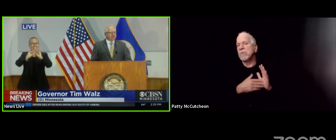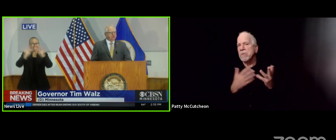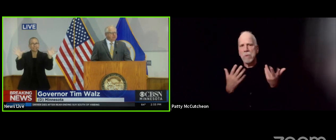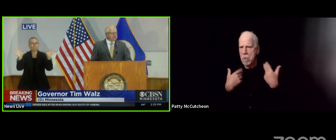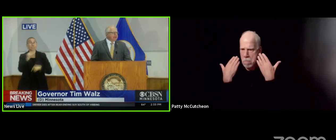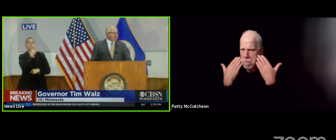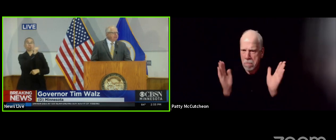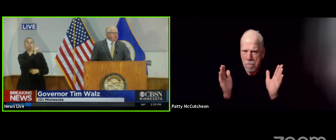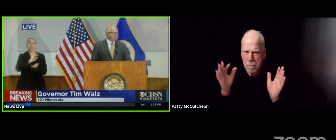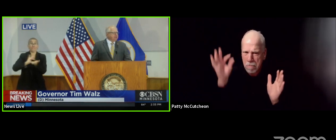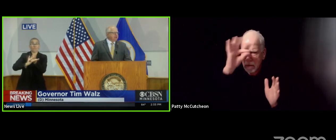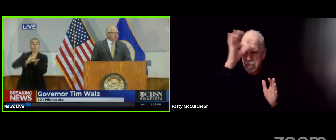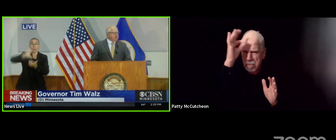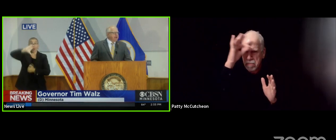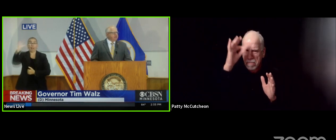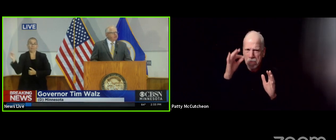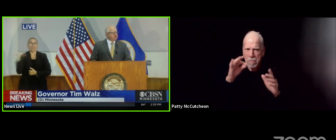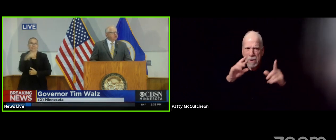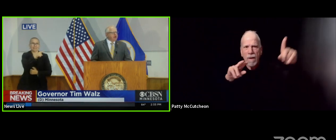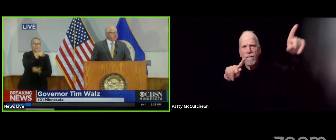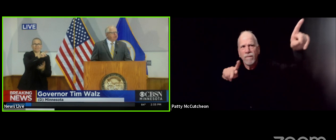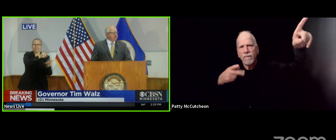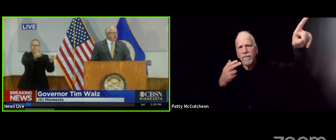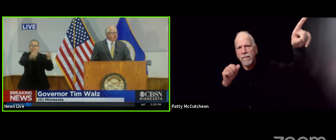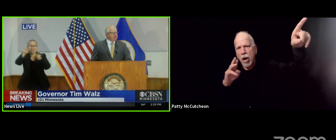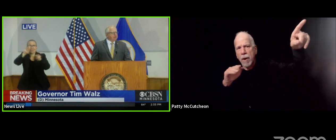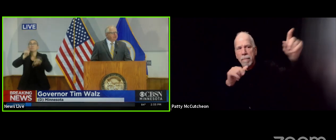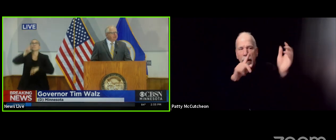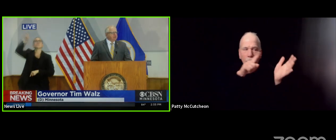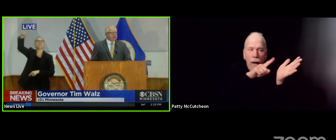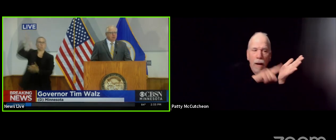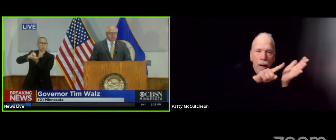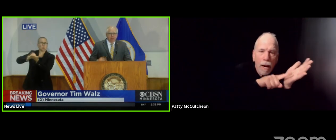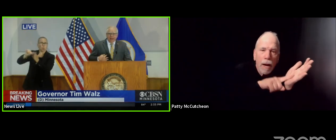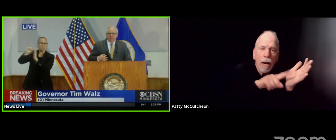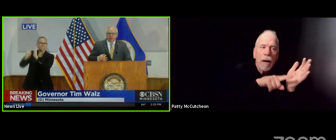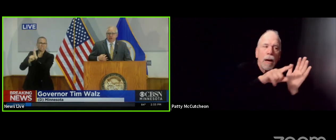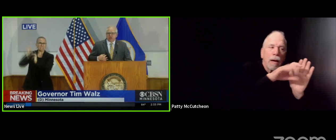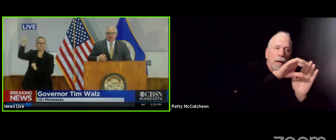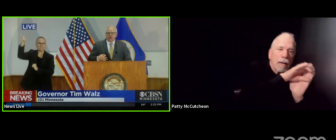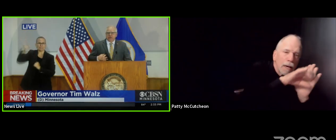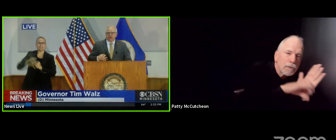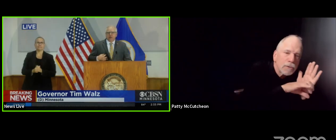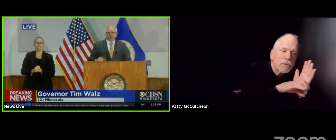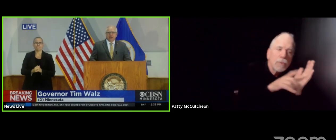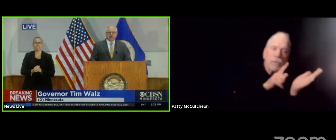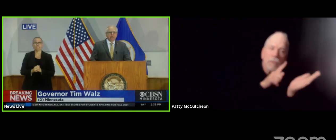ISSUE OF THE TAKING SIDE OF THINGS, AND THAT THIS WAS CRAFTED IN A WAY THAT IT WAS MY IMPRESSION THE ENTIRE TIME